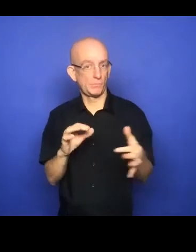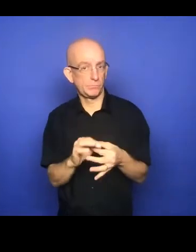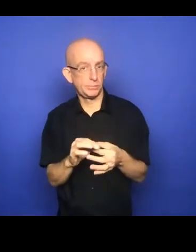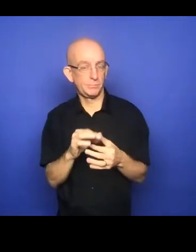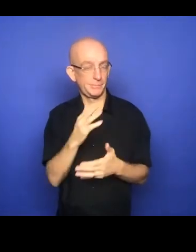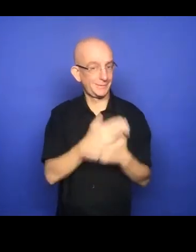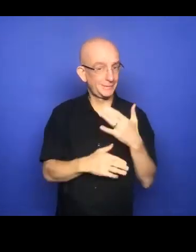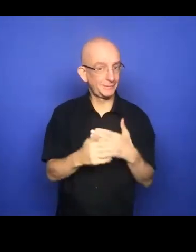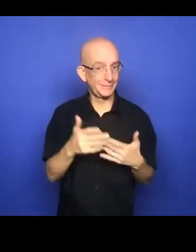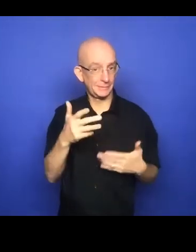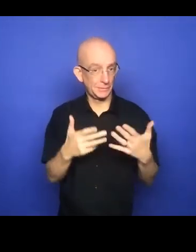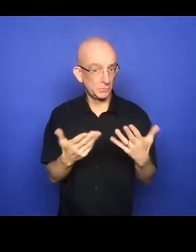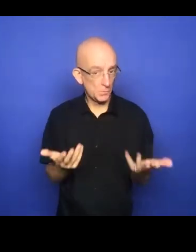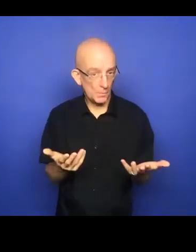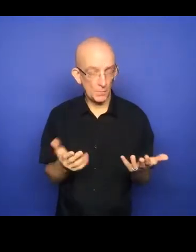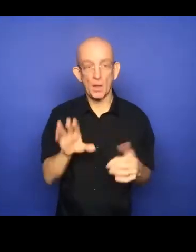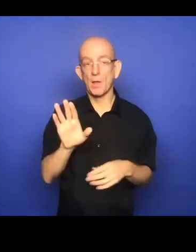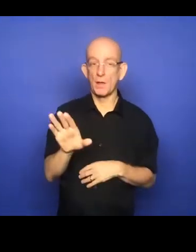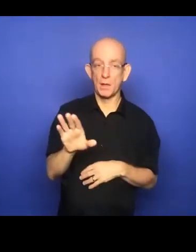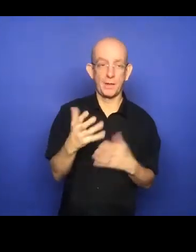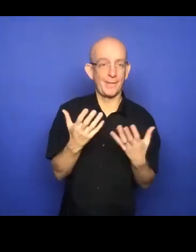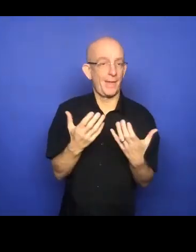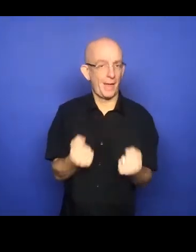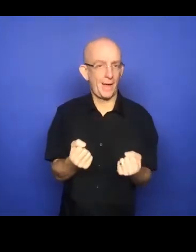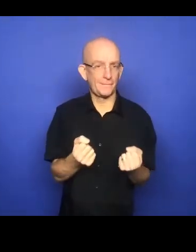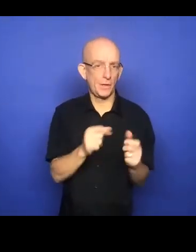statistics. There are various